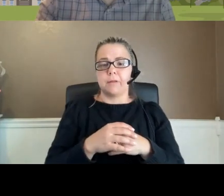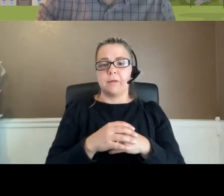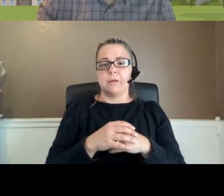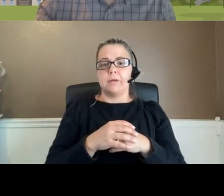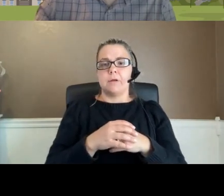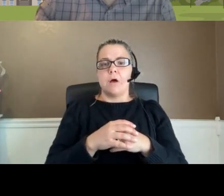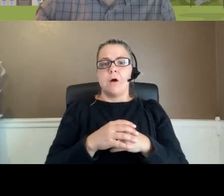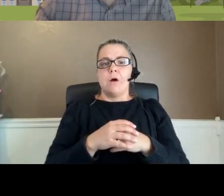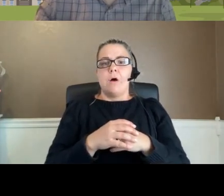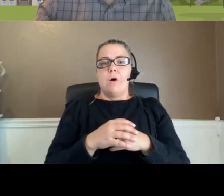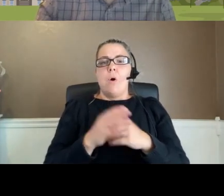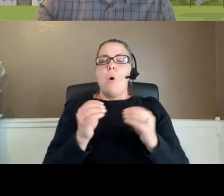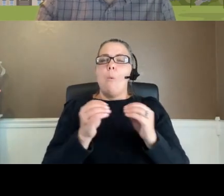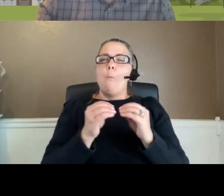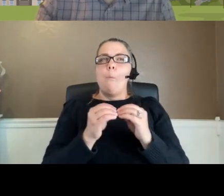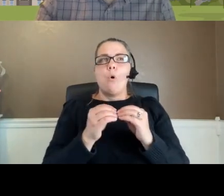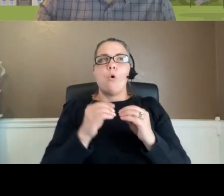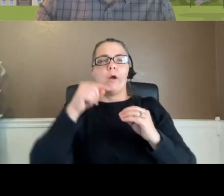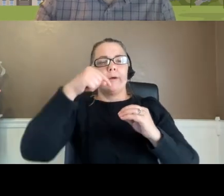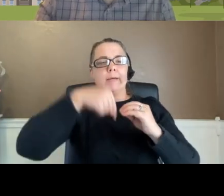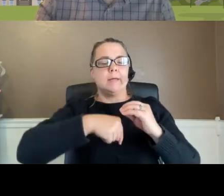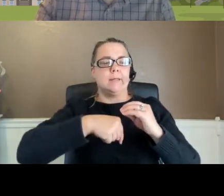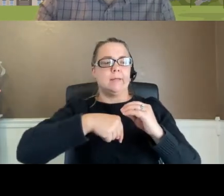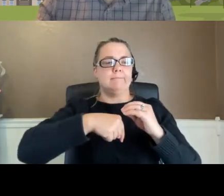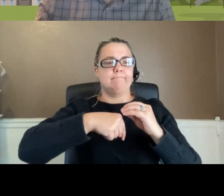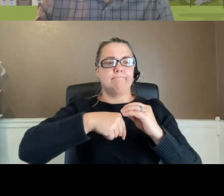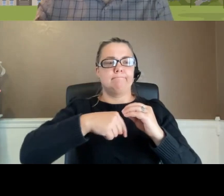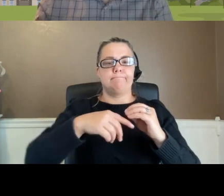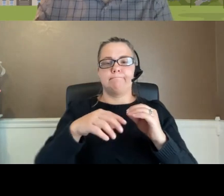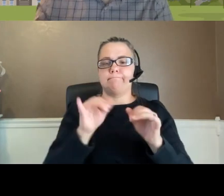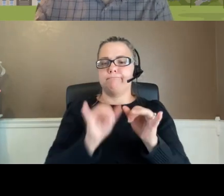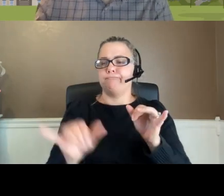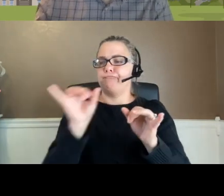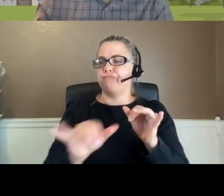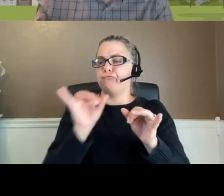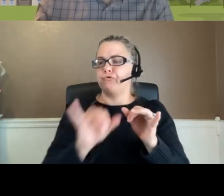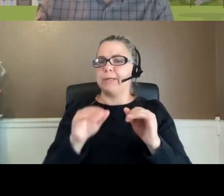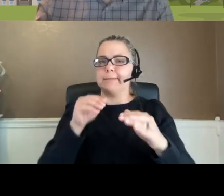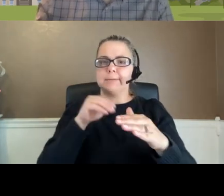trends and patterns of accessibility. Aligning those with various site areas